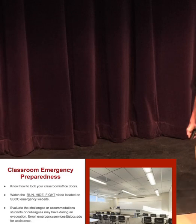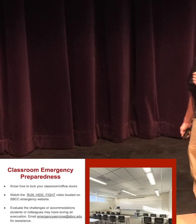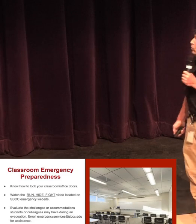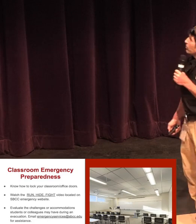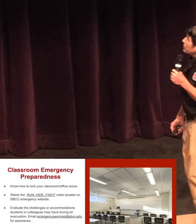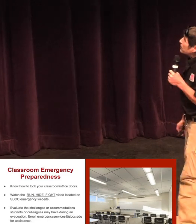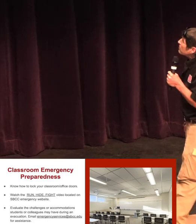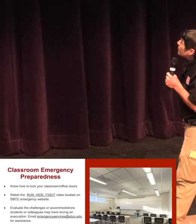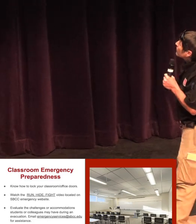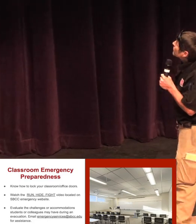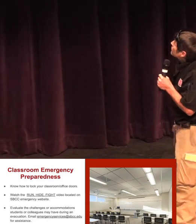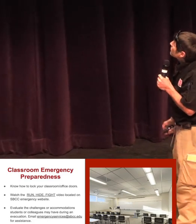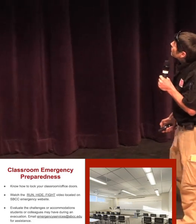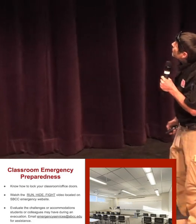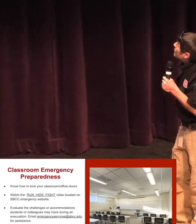students altogether and to be able take